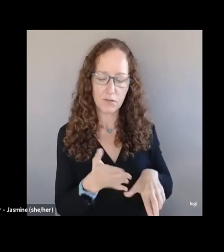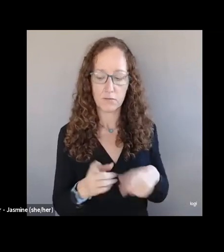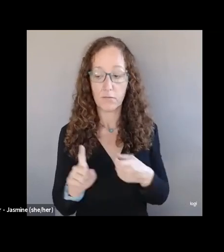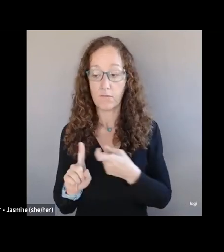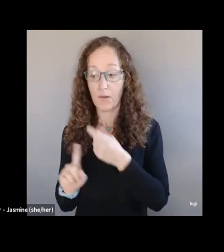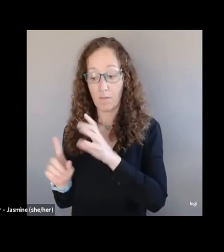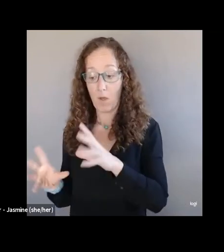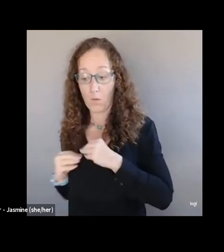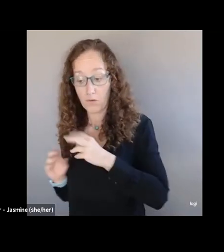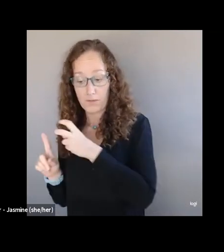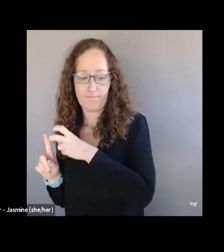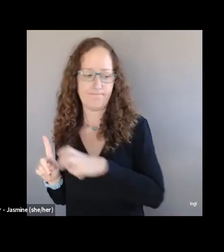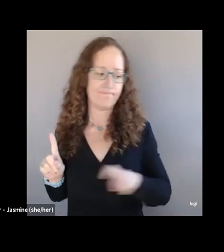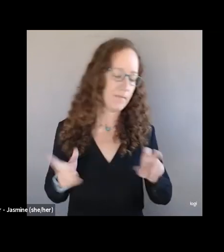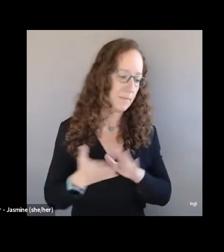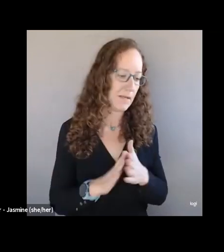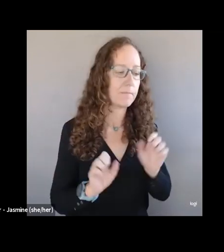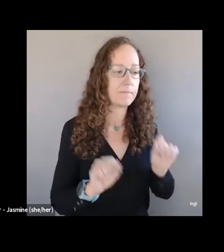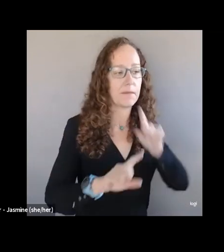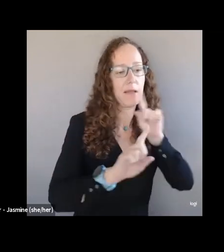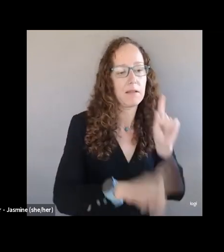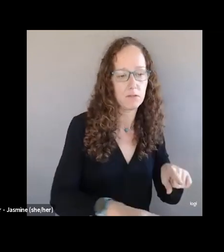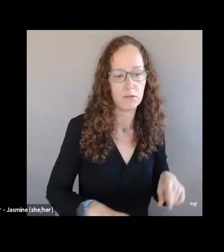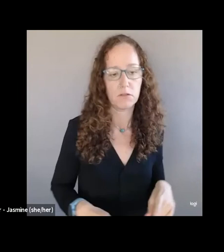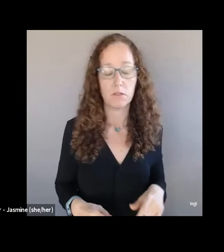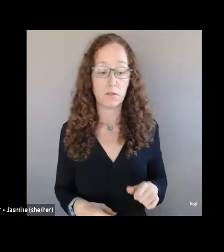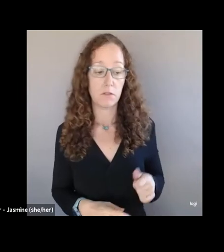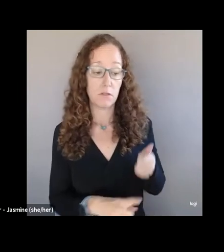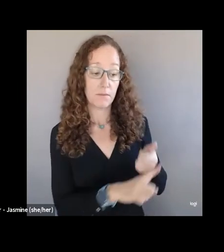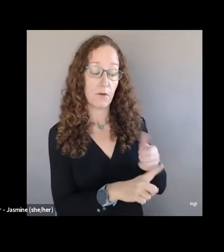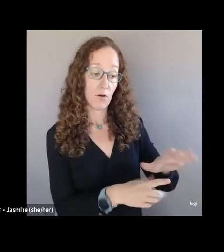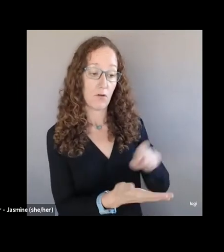ability. Personally, Dr. Patel's writing is the kind that I